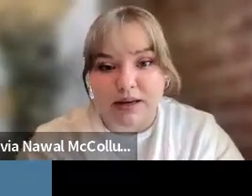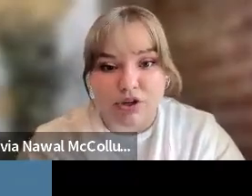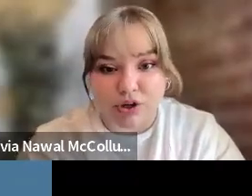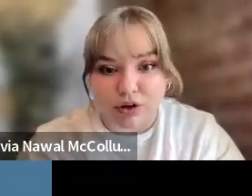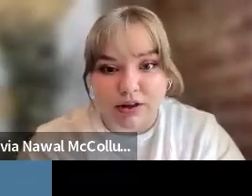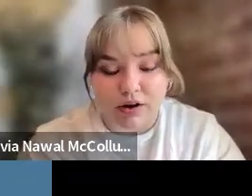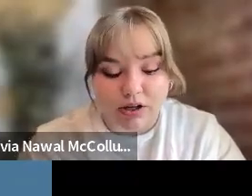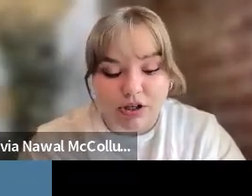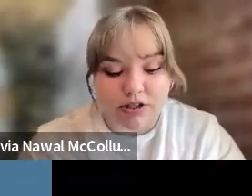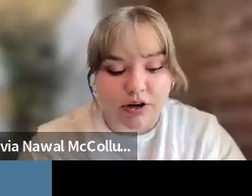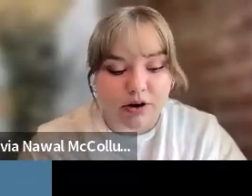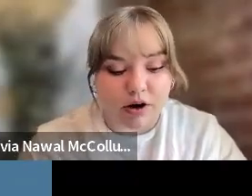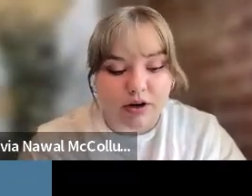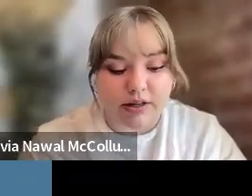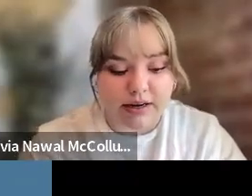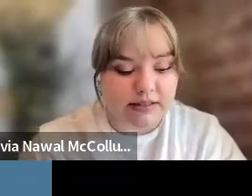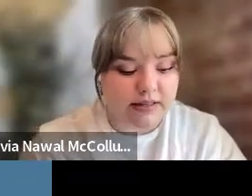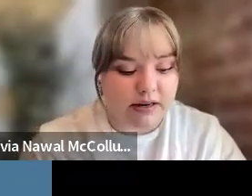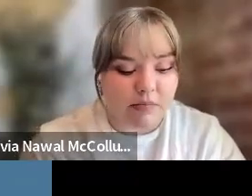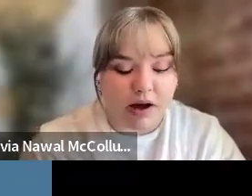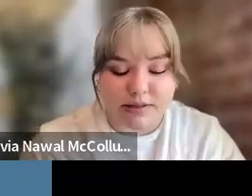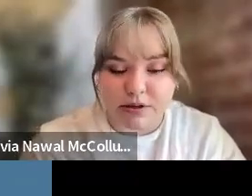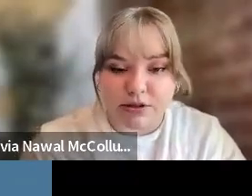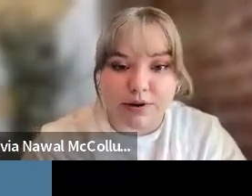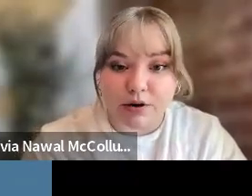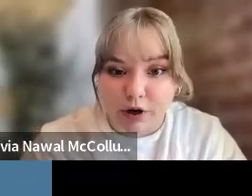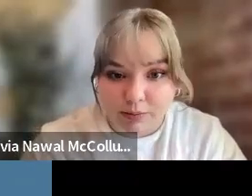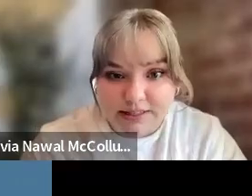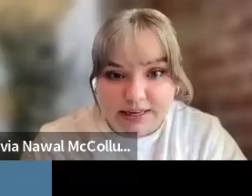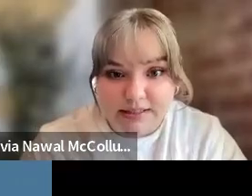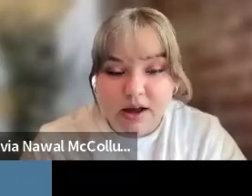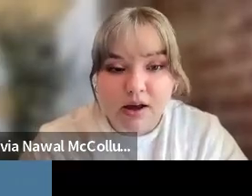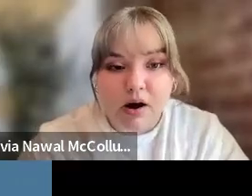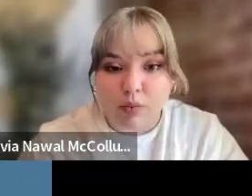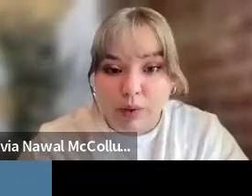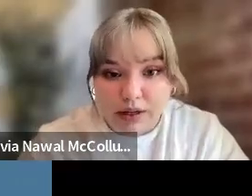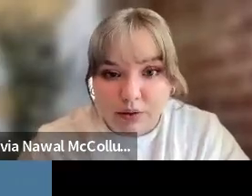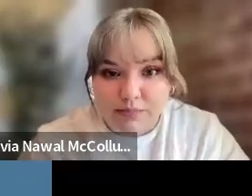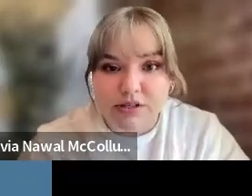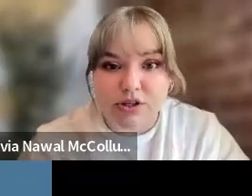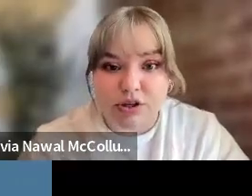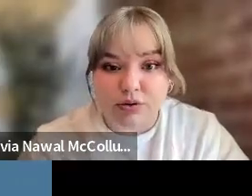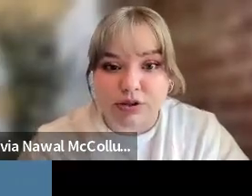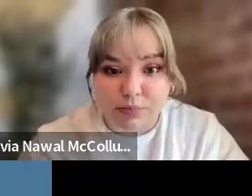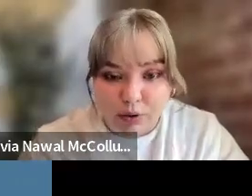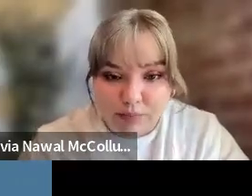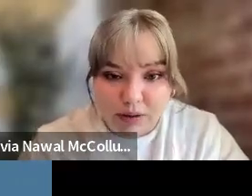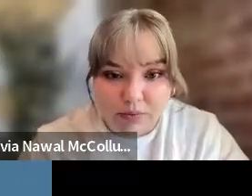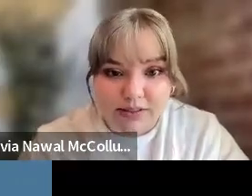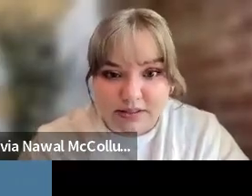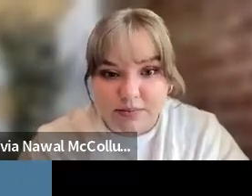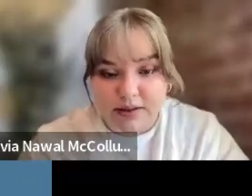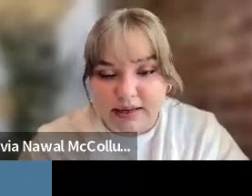really those specific things that Sarah has been questioning for us are really important to consider. They make a huge